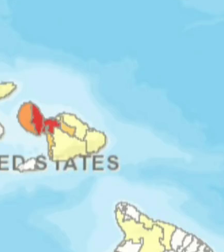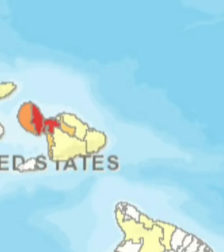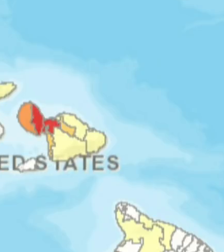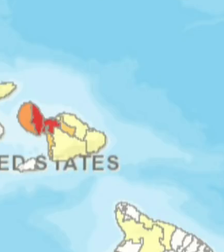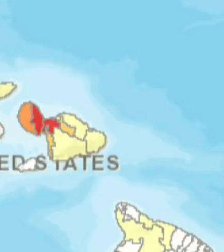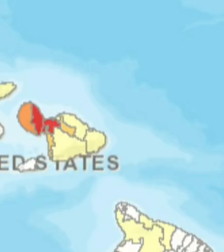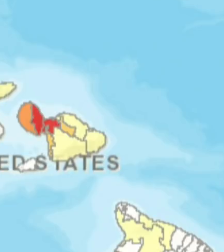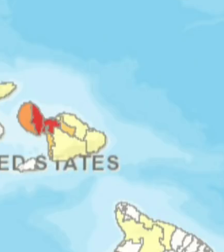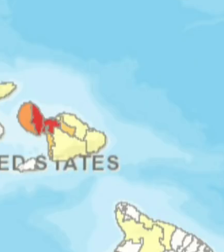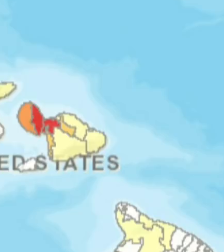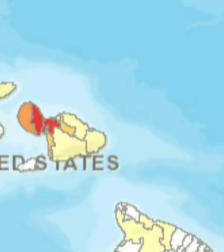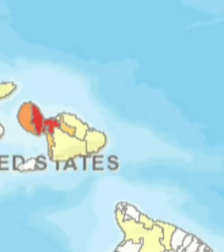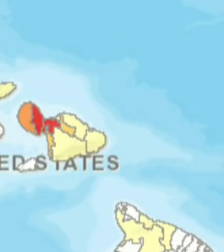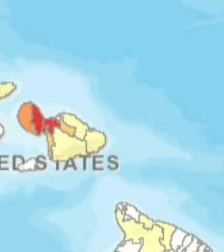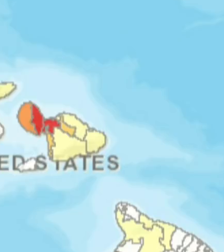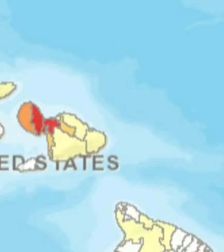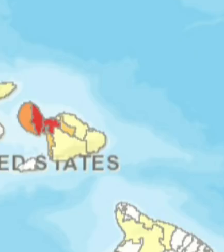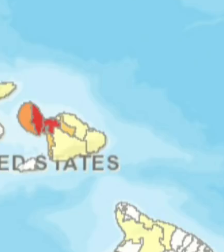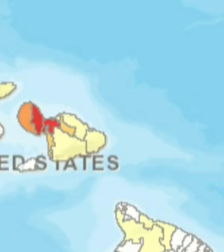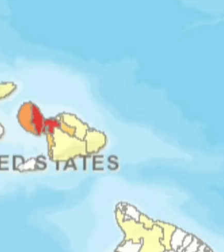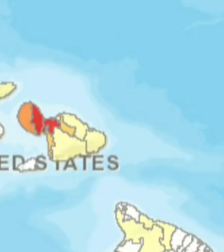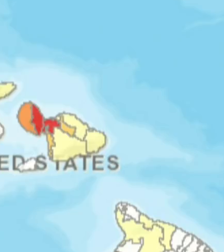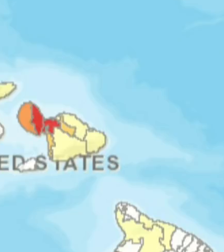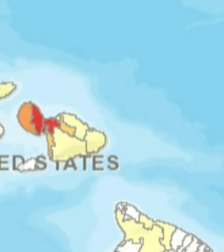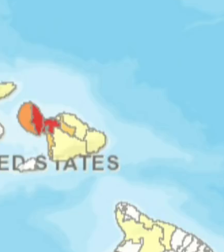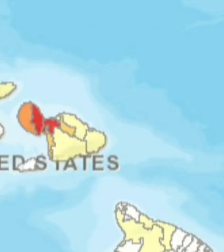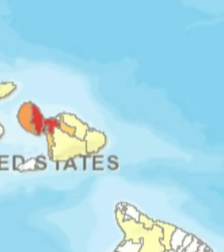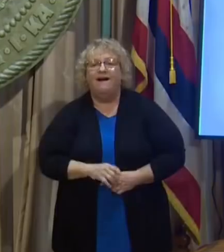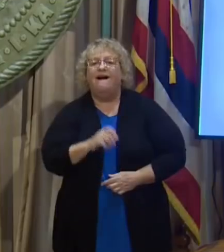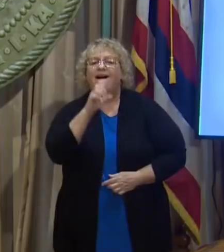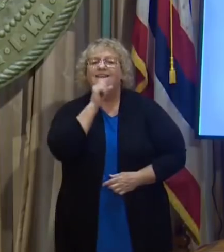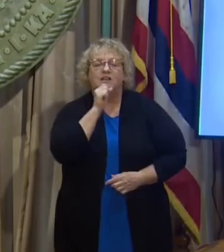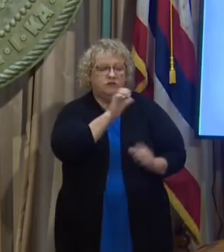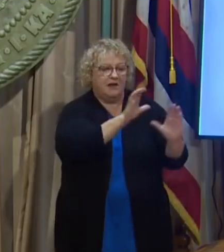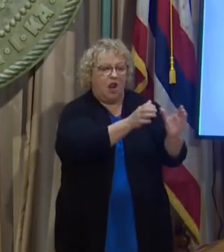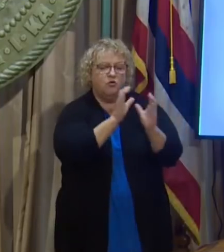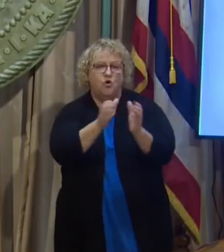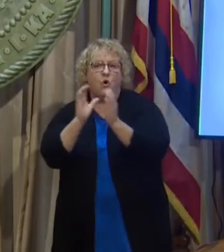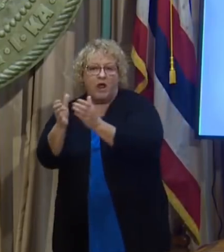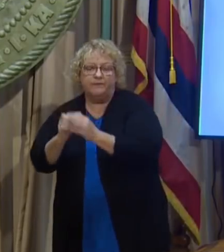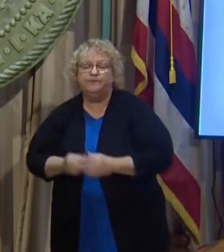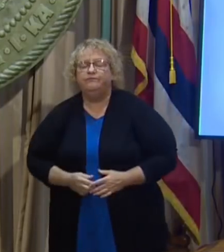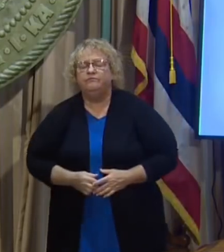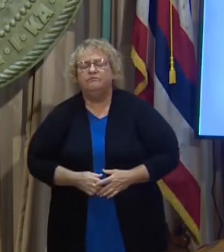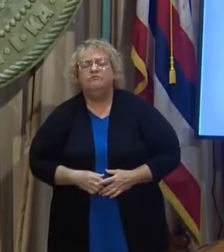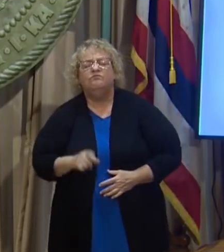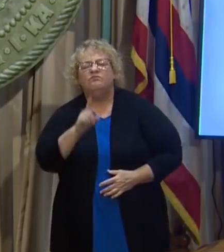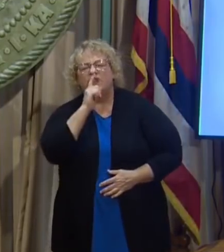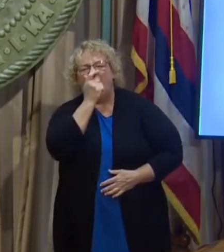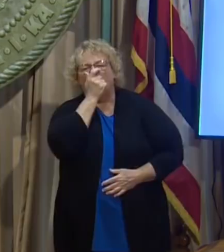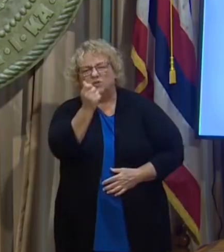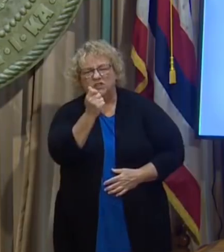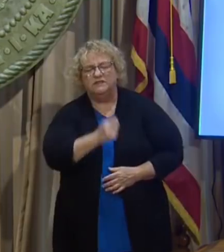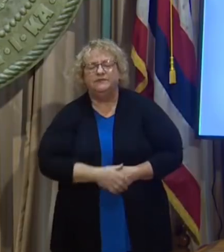THE WIDESPREAD NATURE OF THIS PROBLEM. HISTORICALLY. THIS IS ANOTHER CHART OF AGE